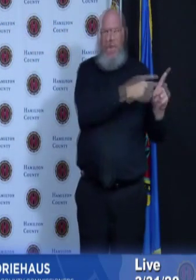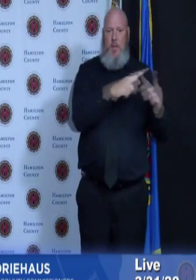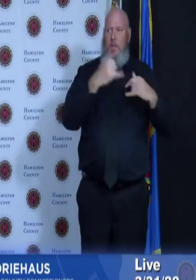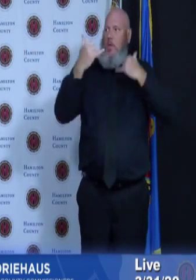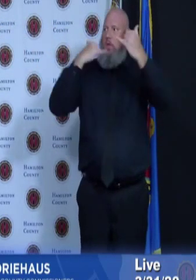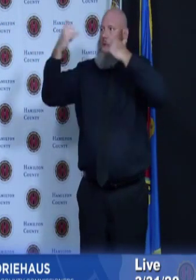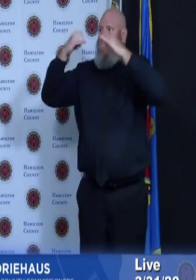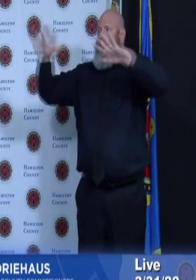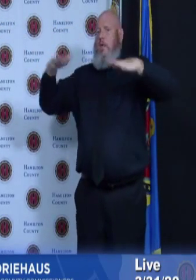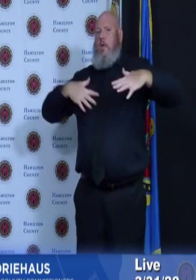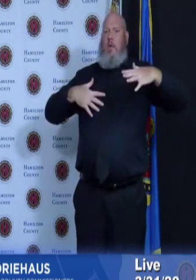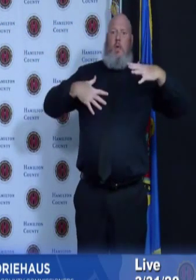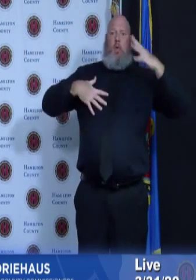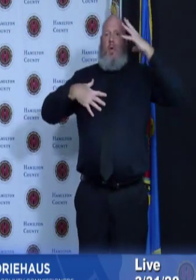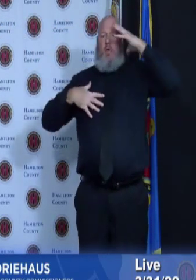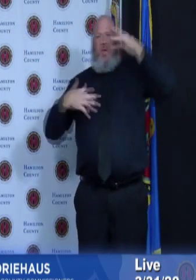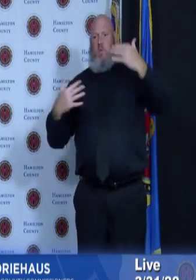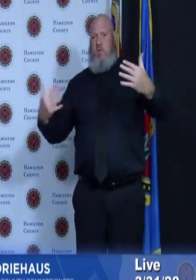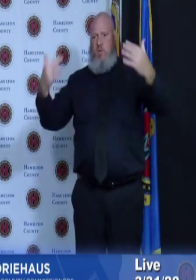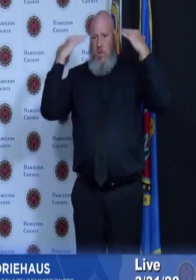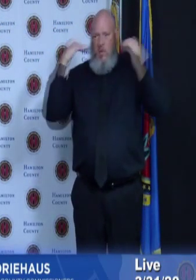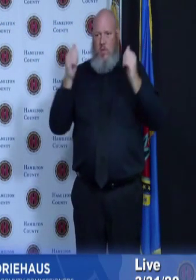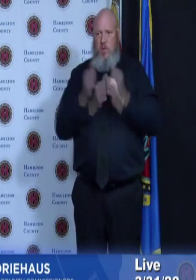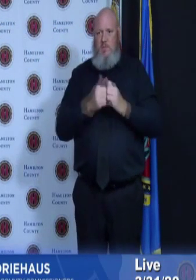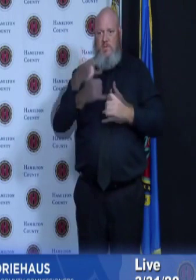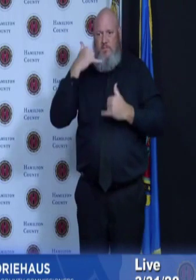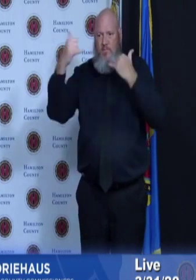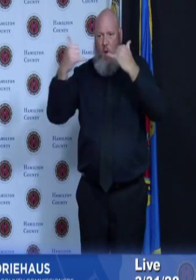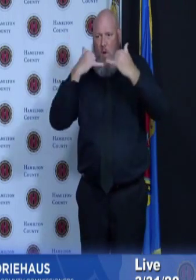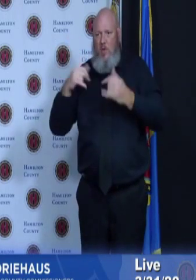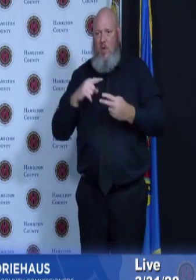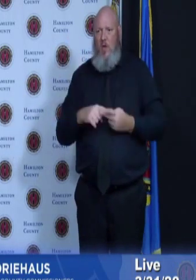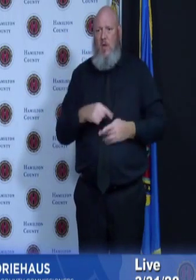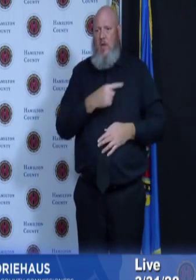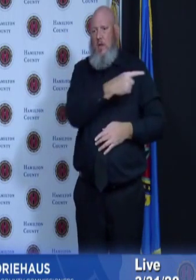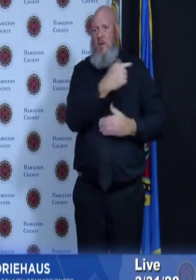Covid-19 so Greg thank you for leaving me of my guilt because Greg just gave